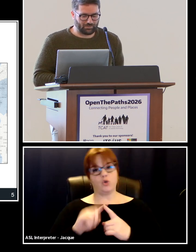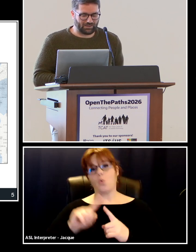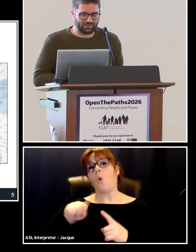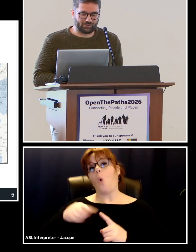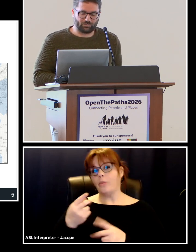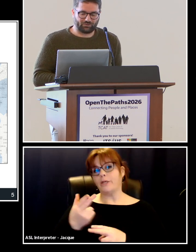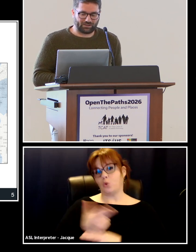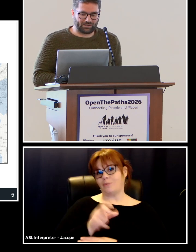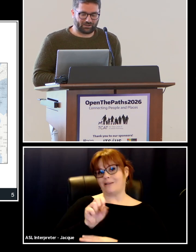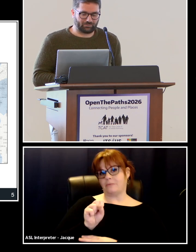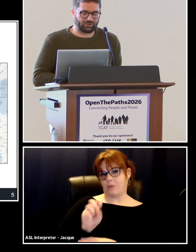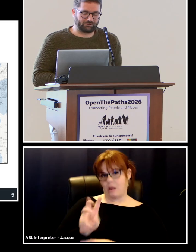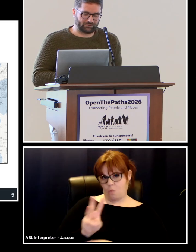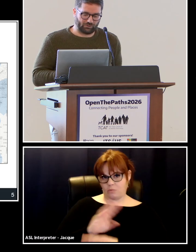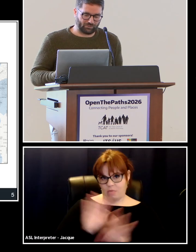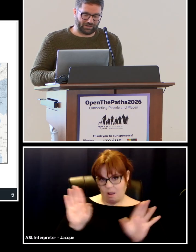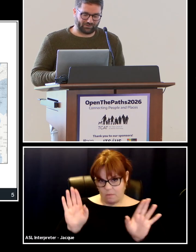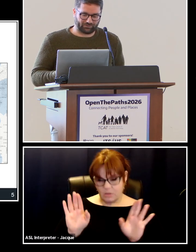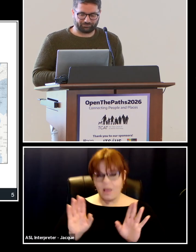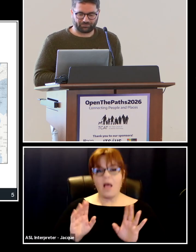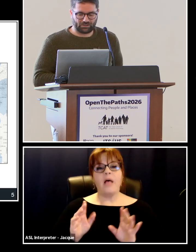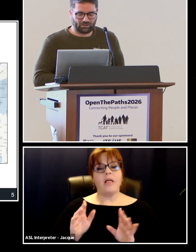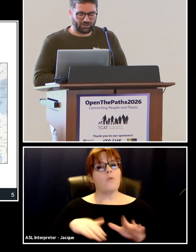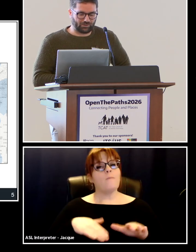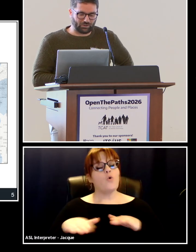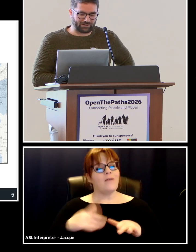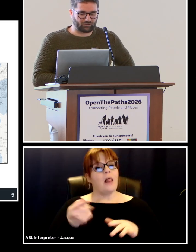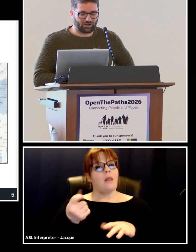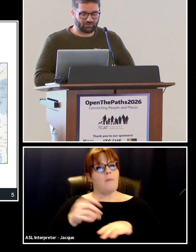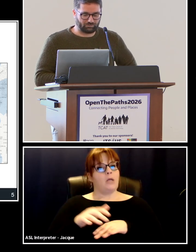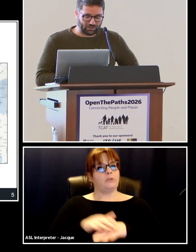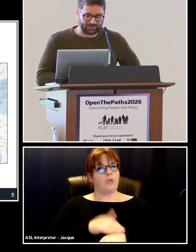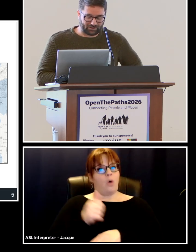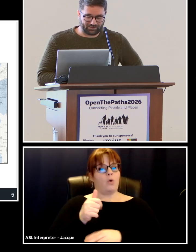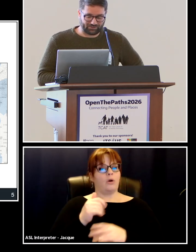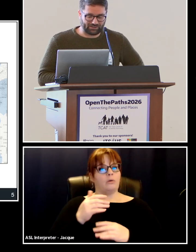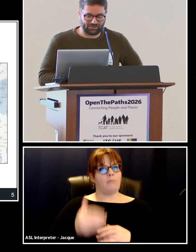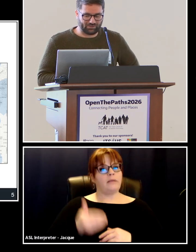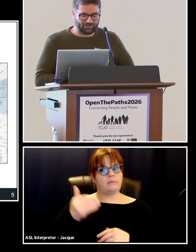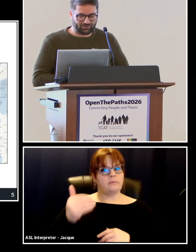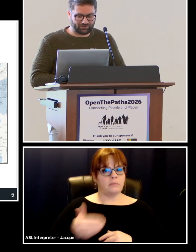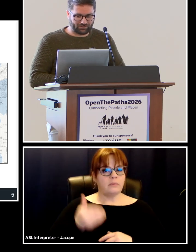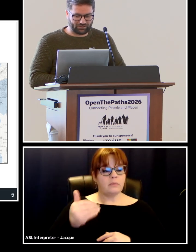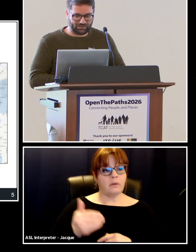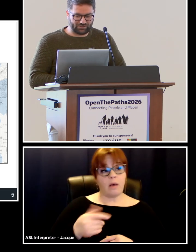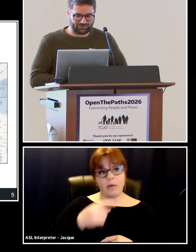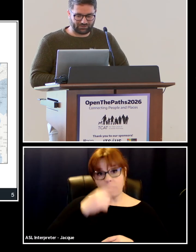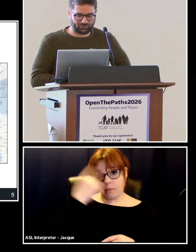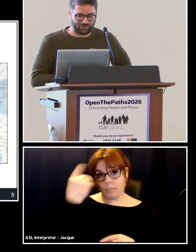um and they are moving at a slightly slower pace. Uh the black black dots in this uh instance